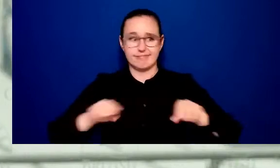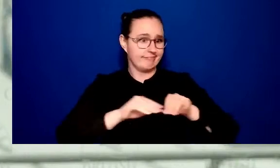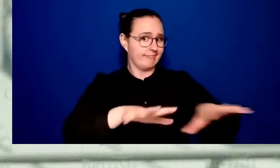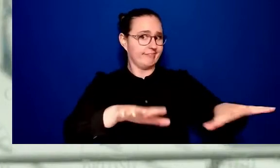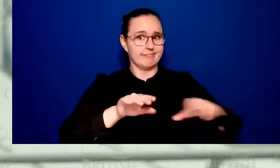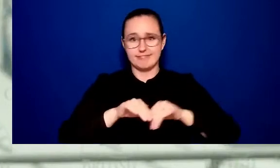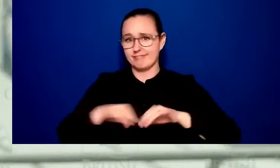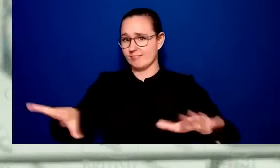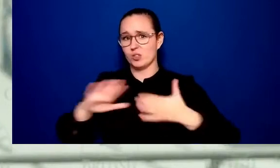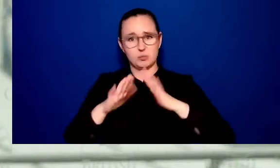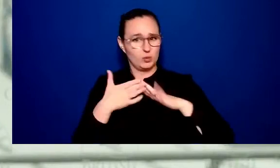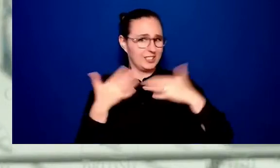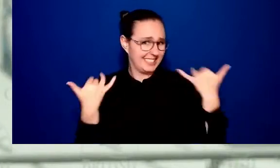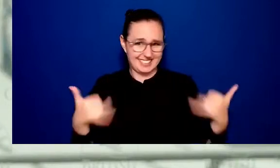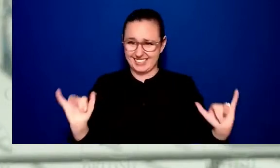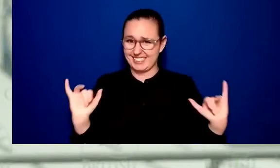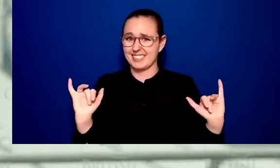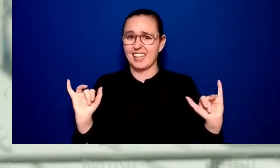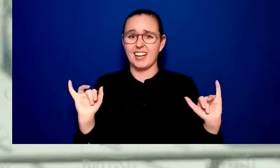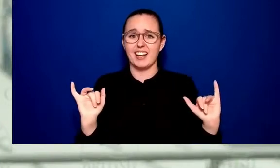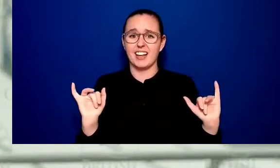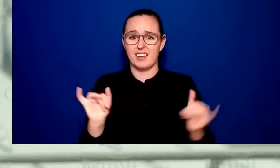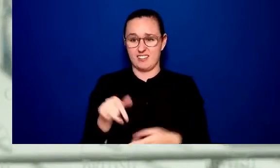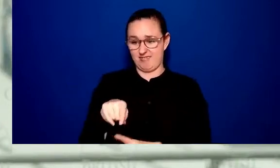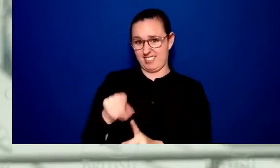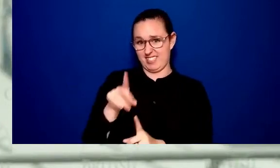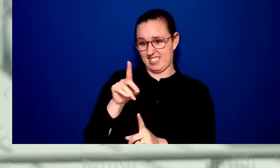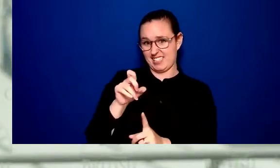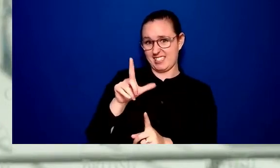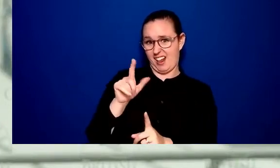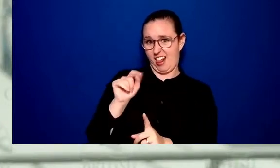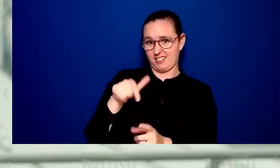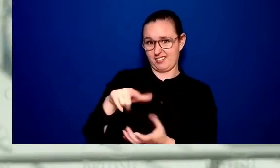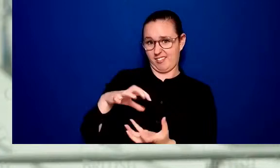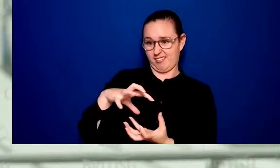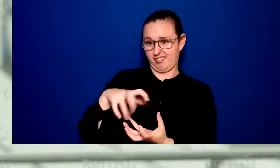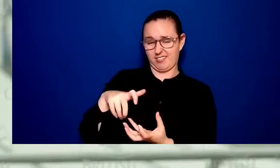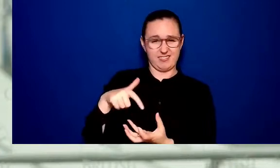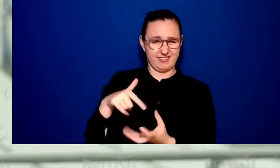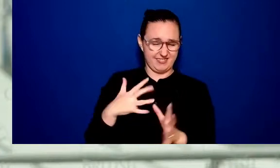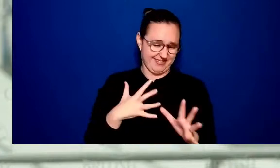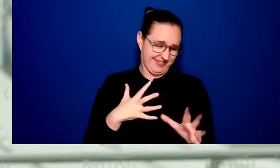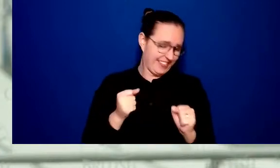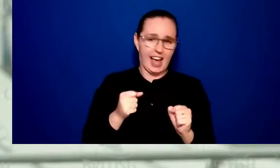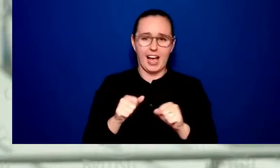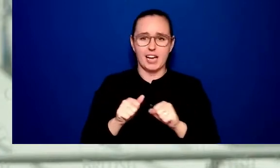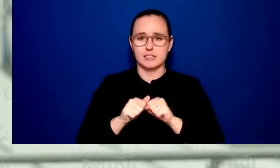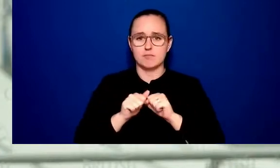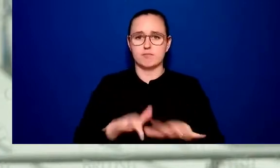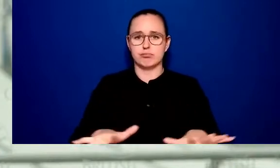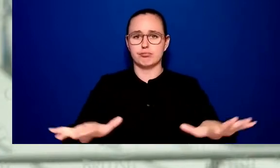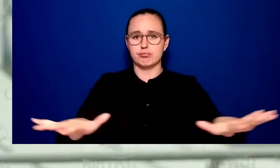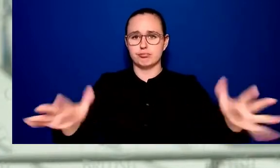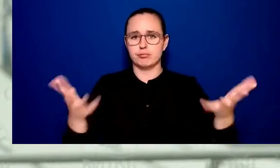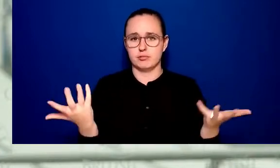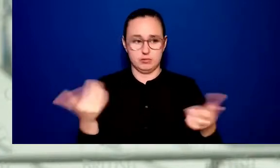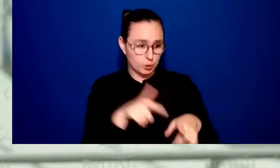that we're seeing can transmit more effectively. And we still do not have vaccine for young